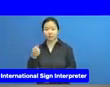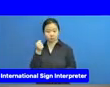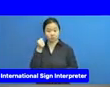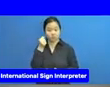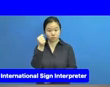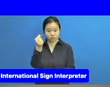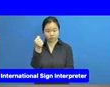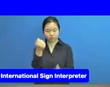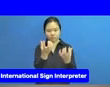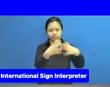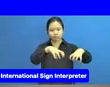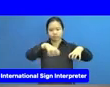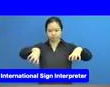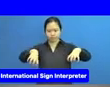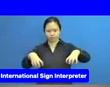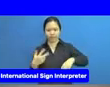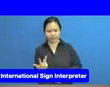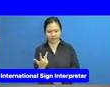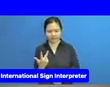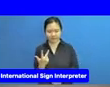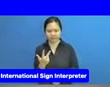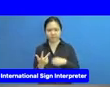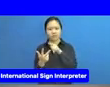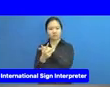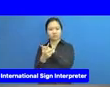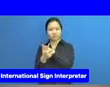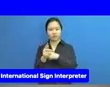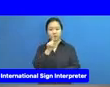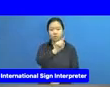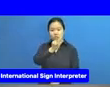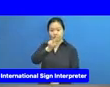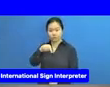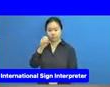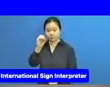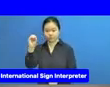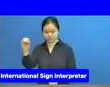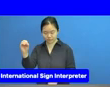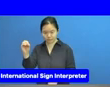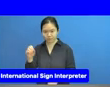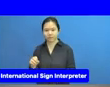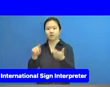Applicants will choose the grant amount they apply for. It is up to them to decide in relation to the project that they envision.